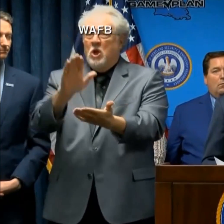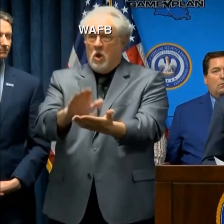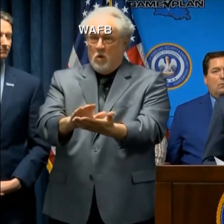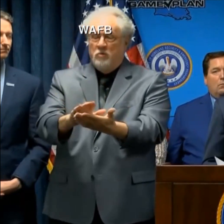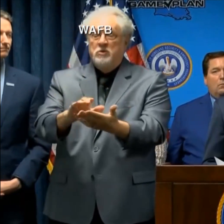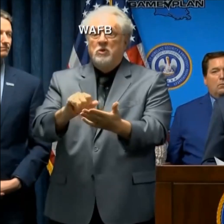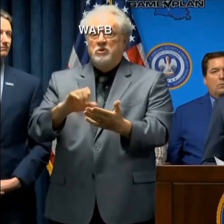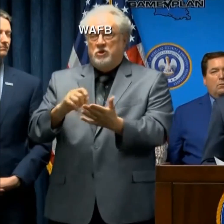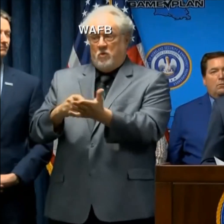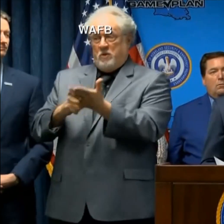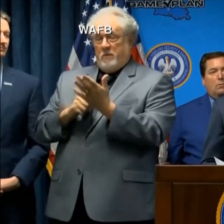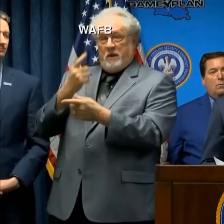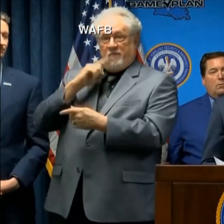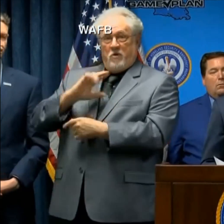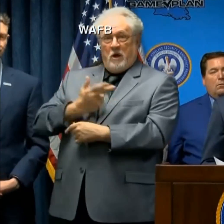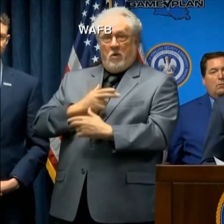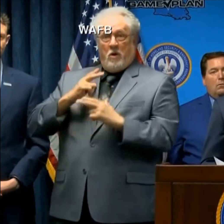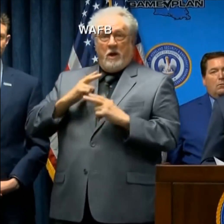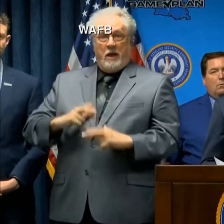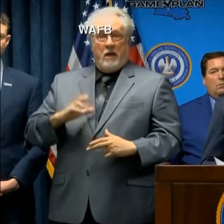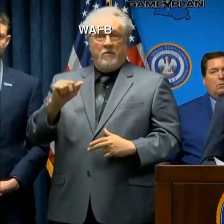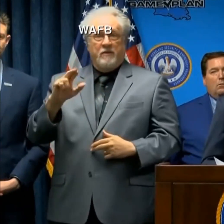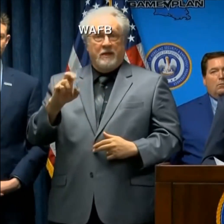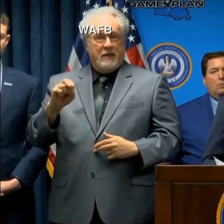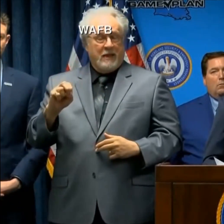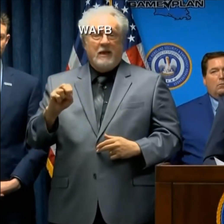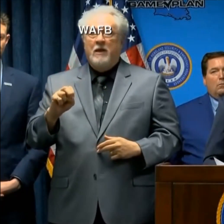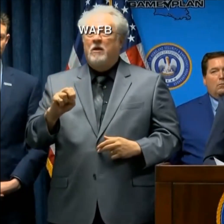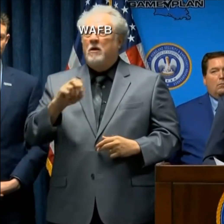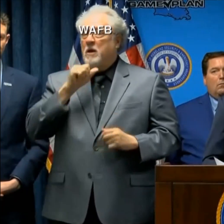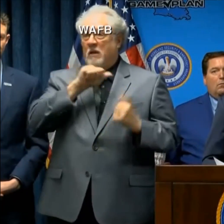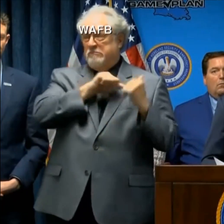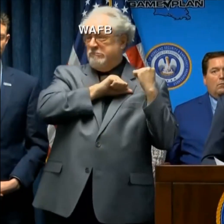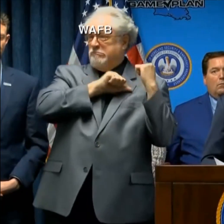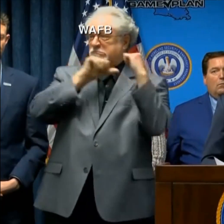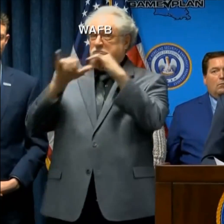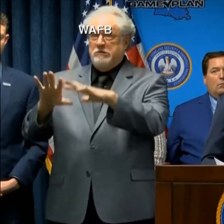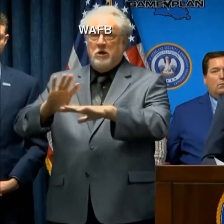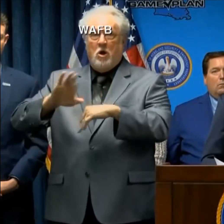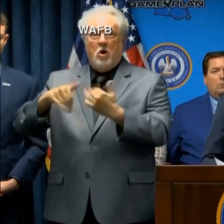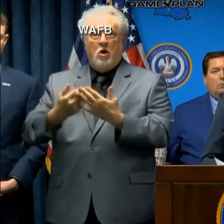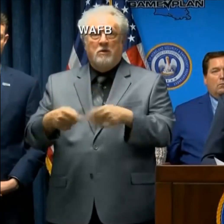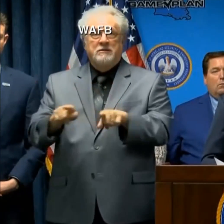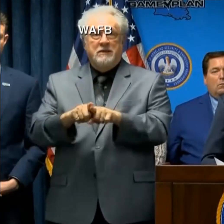demand on our healthcare providers is not all at one time and and so this gets